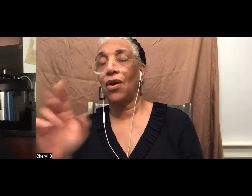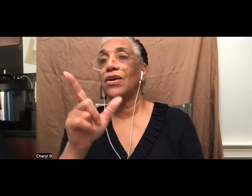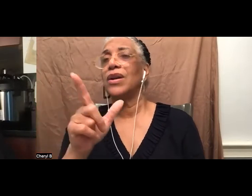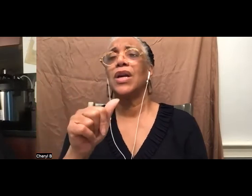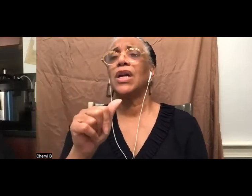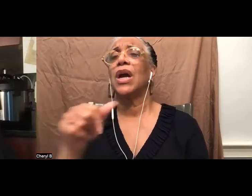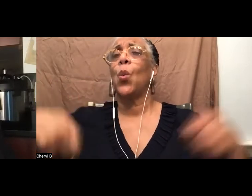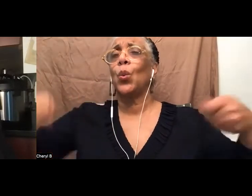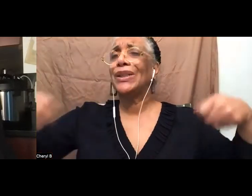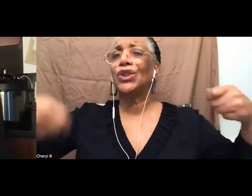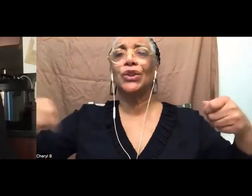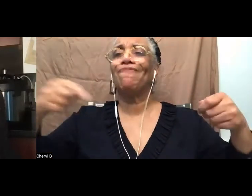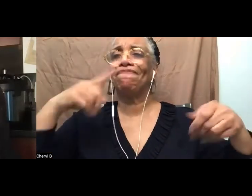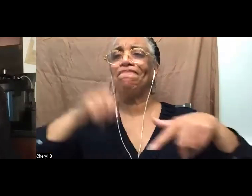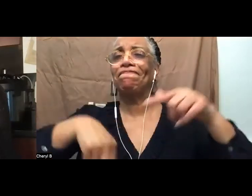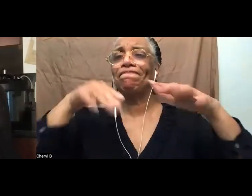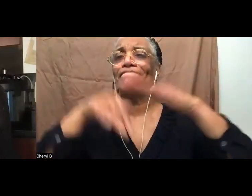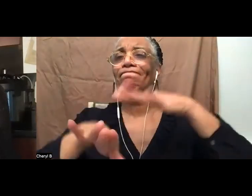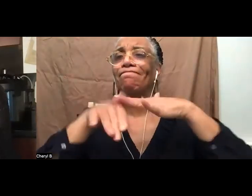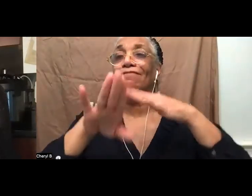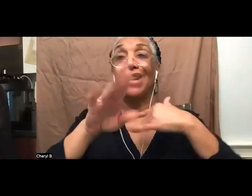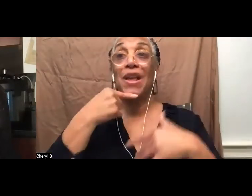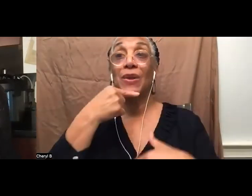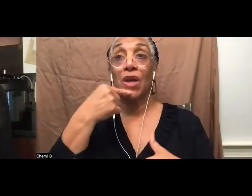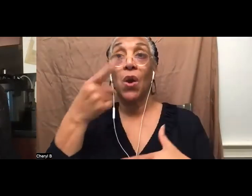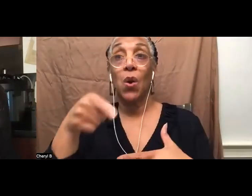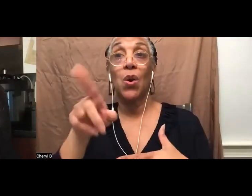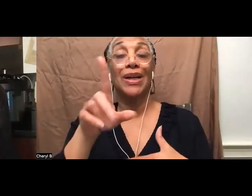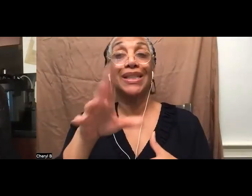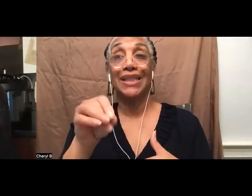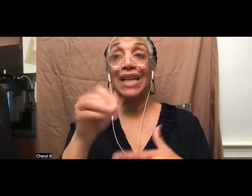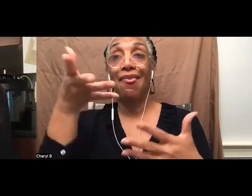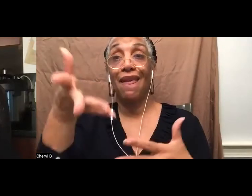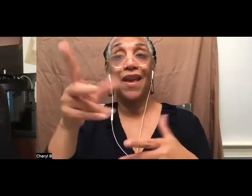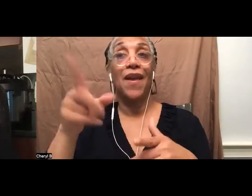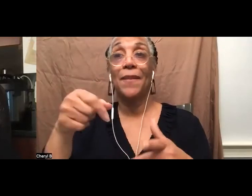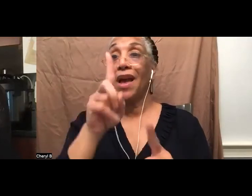conference venue. I was told they got there and they had to turn around and leave because they could not get in.